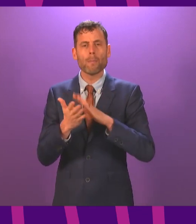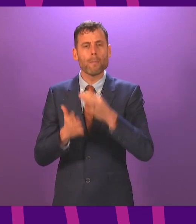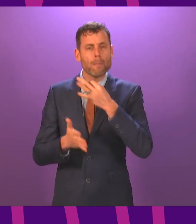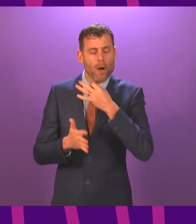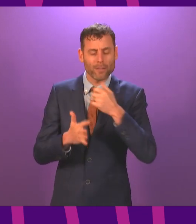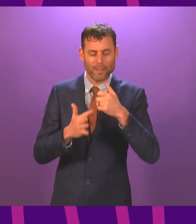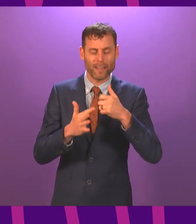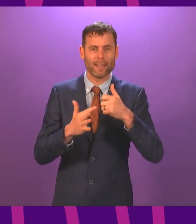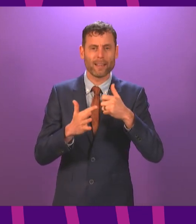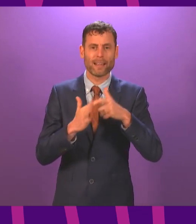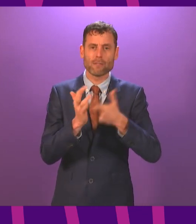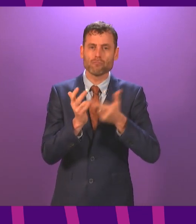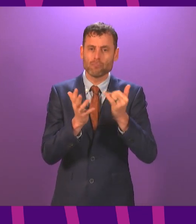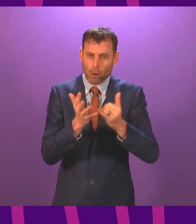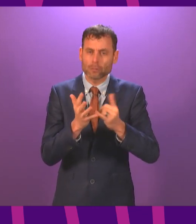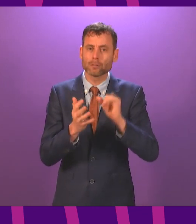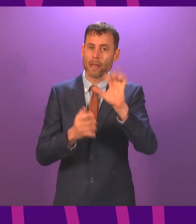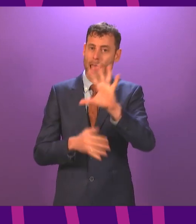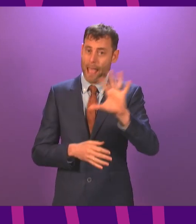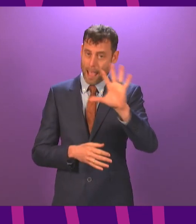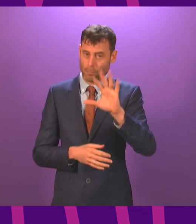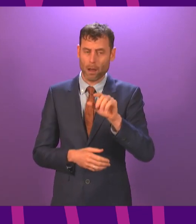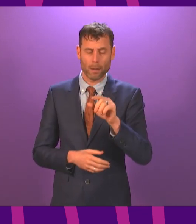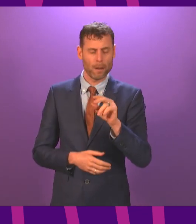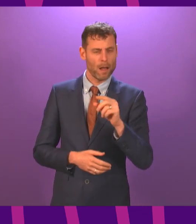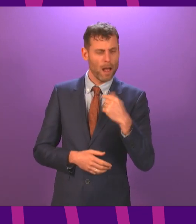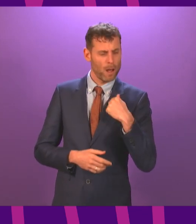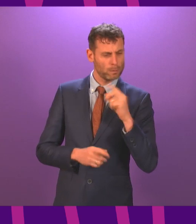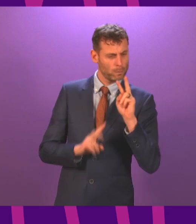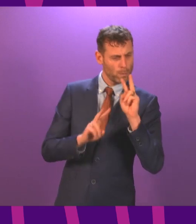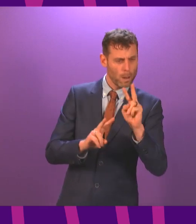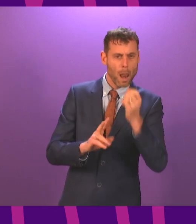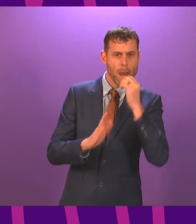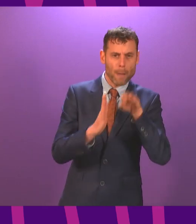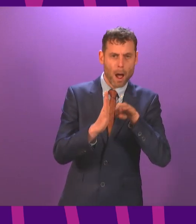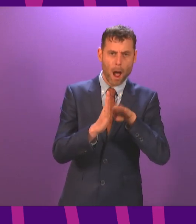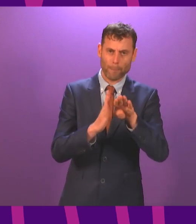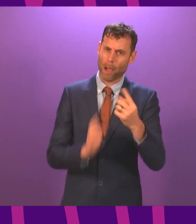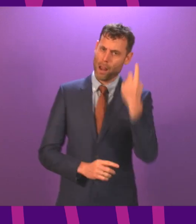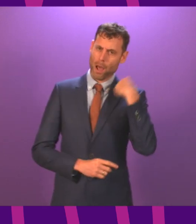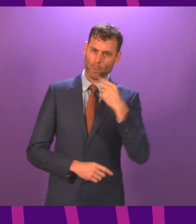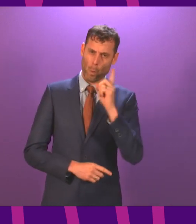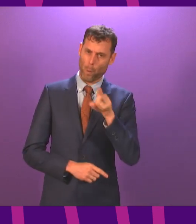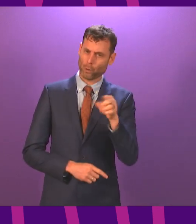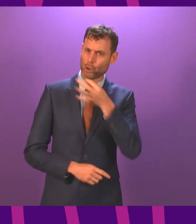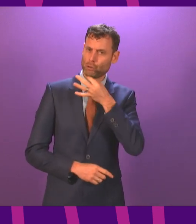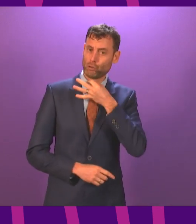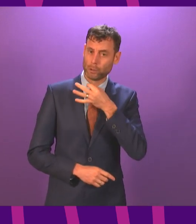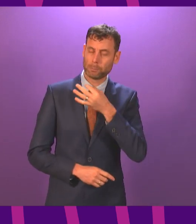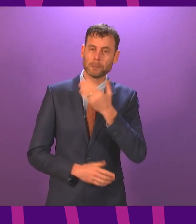I am pleased to note that numbers in both those areas have stabilised and are improving.